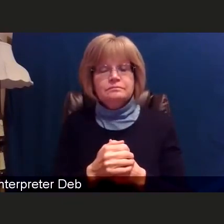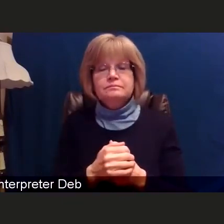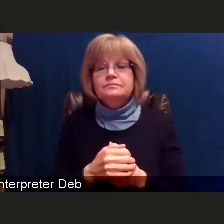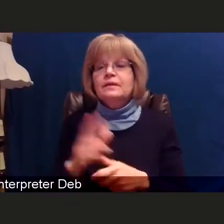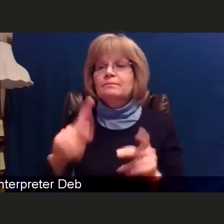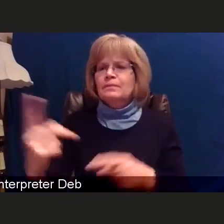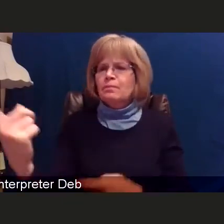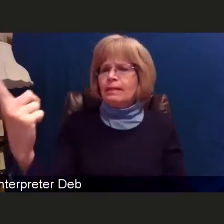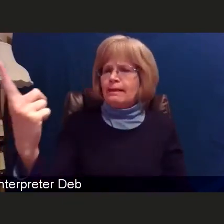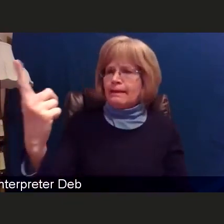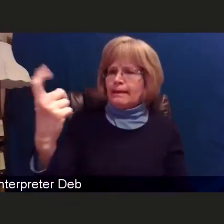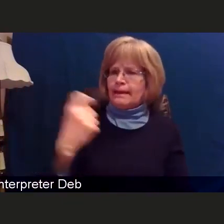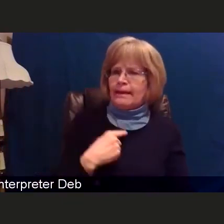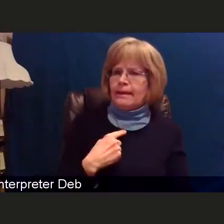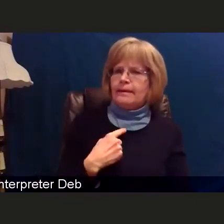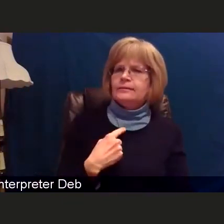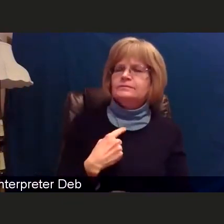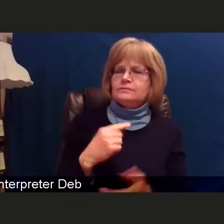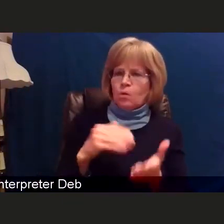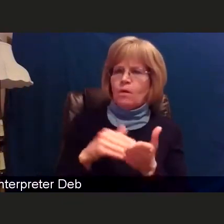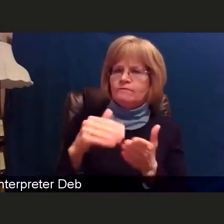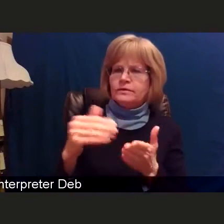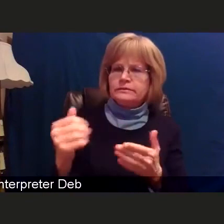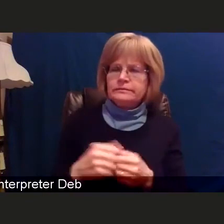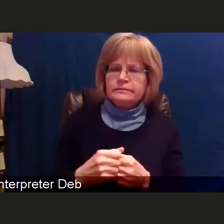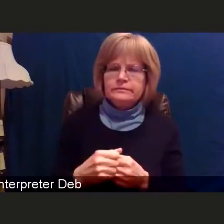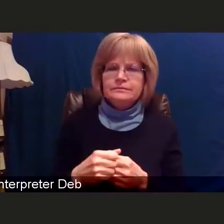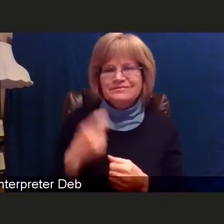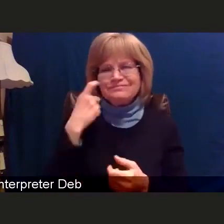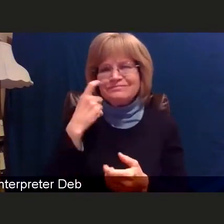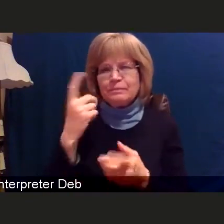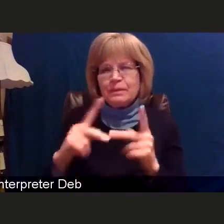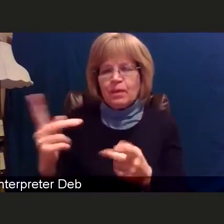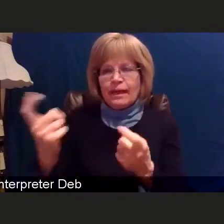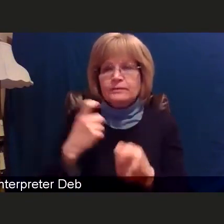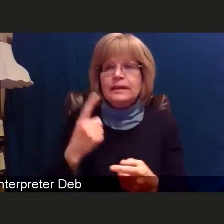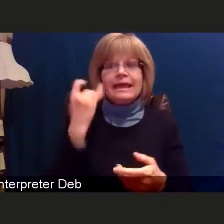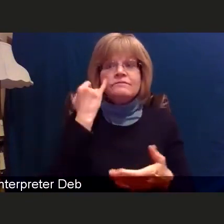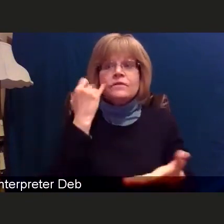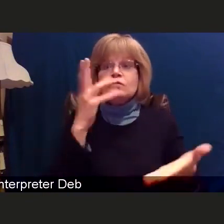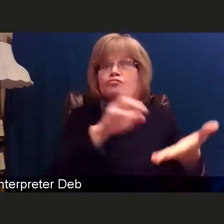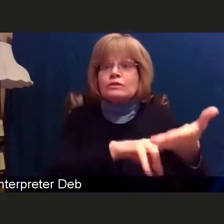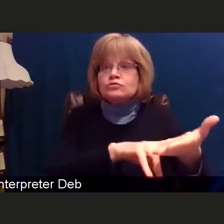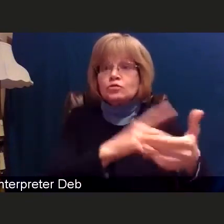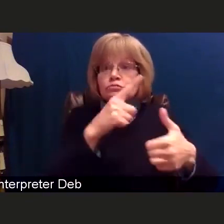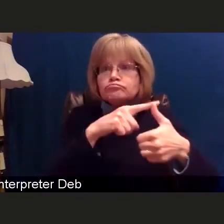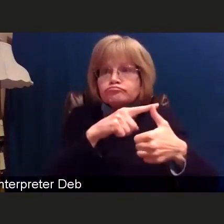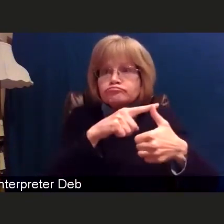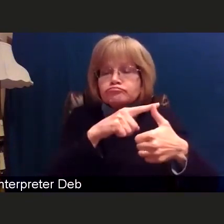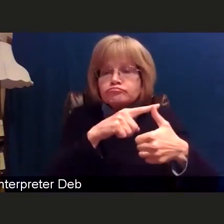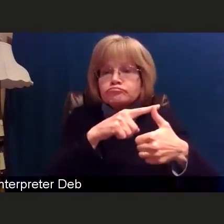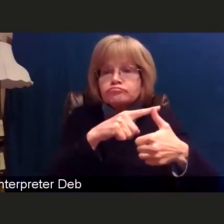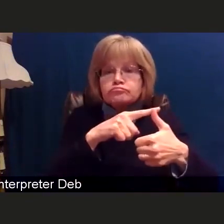and I've been asked frequently this week is that if you register for one of those lists it does not interface